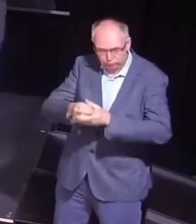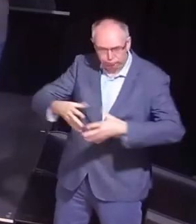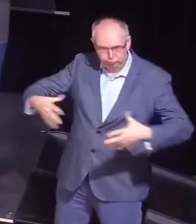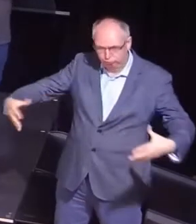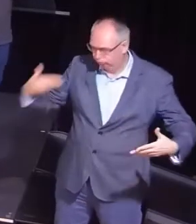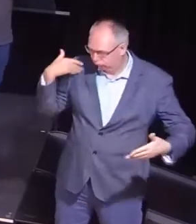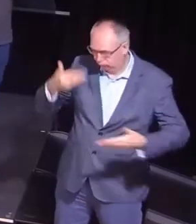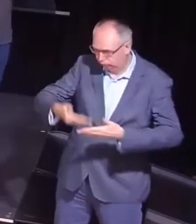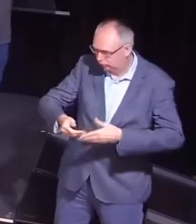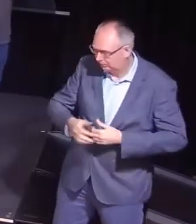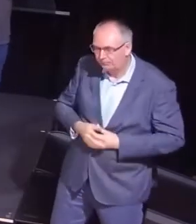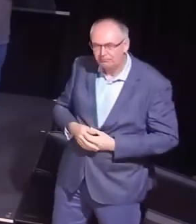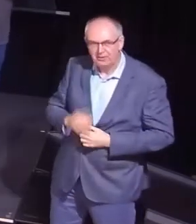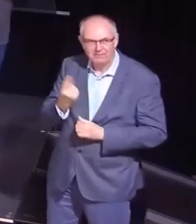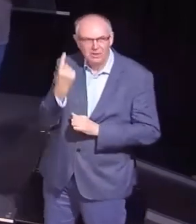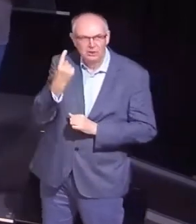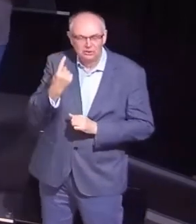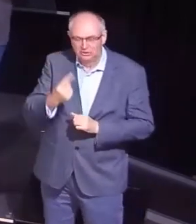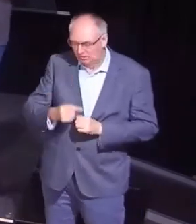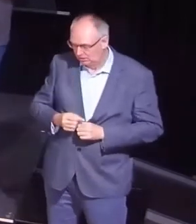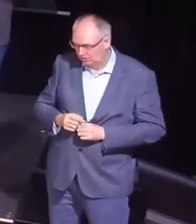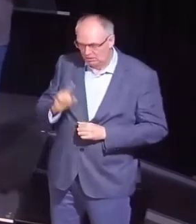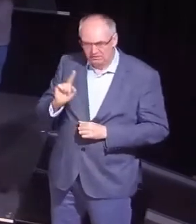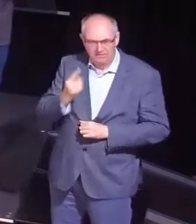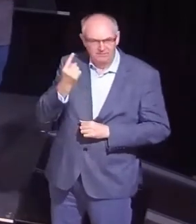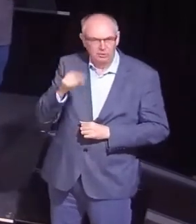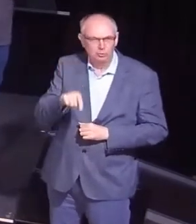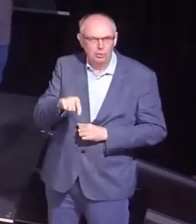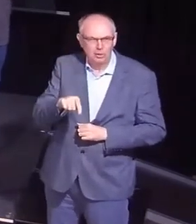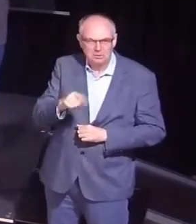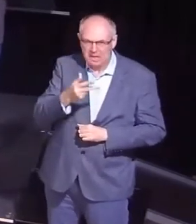Our first boot camp had about 80 people show up.